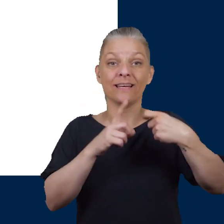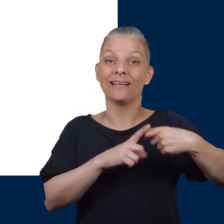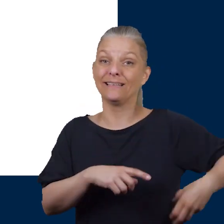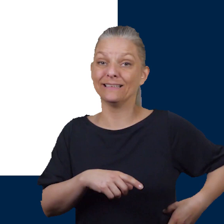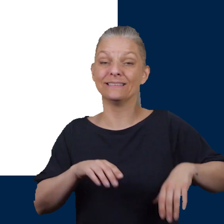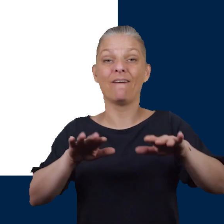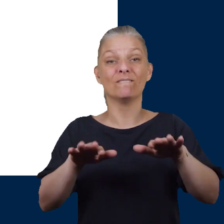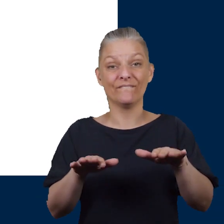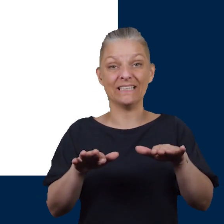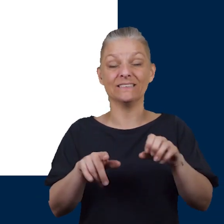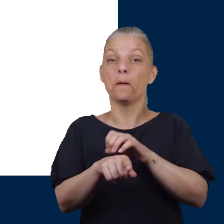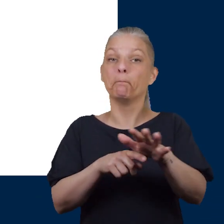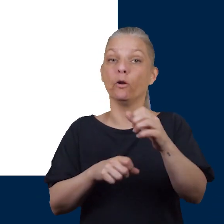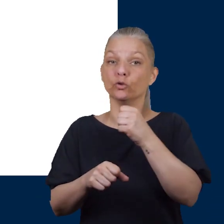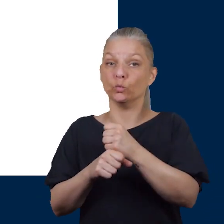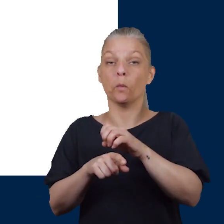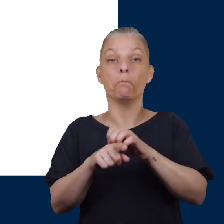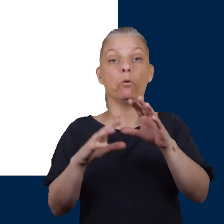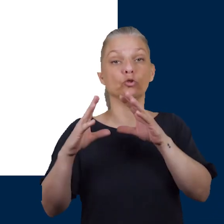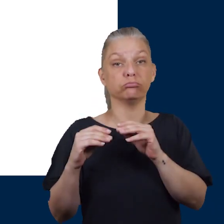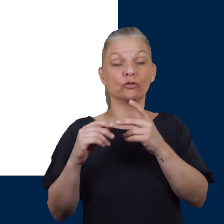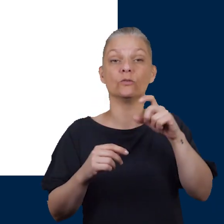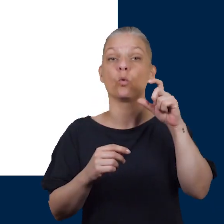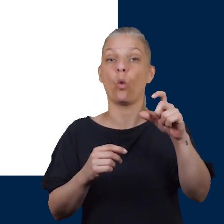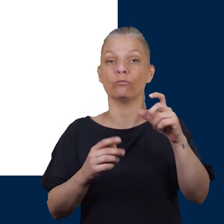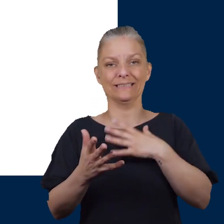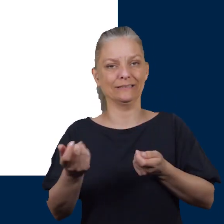glucose blood pressure and cholesterol need to be controlled at a certain level.